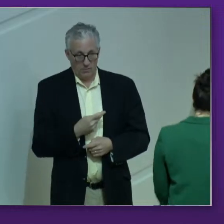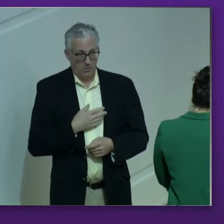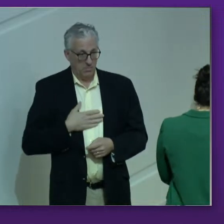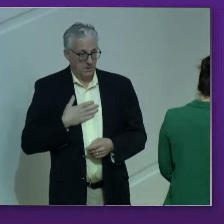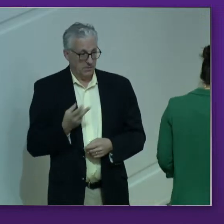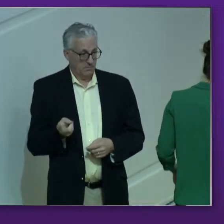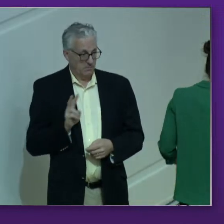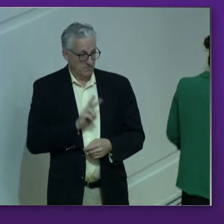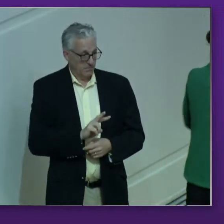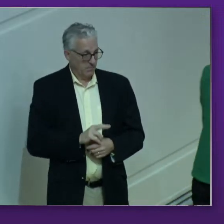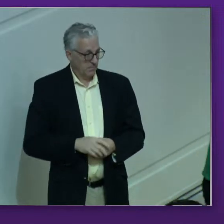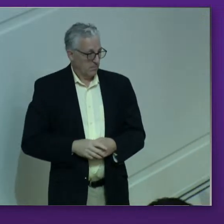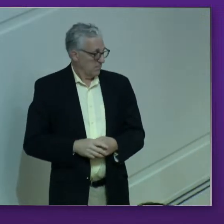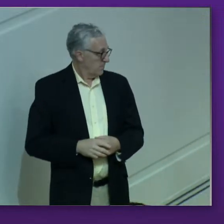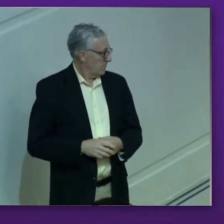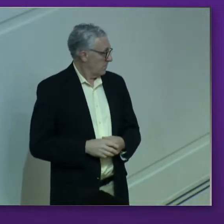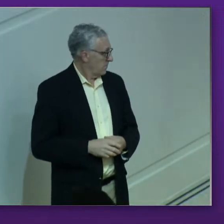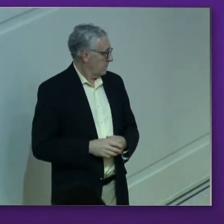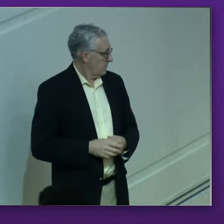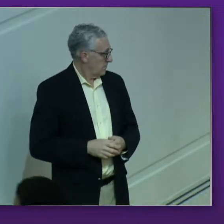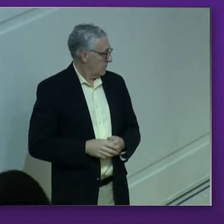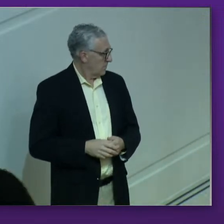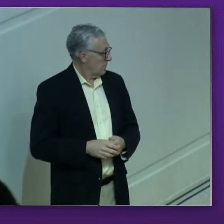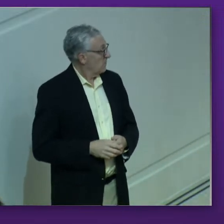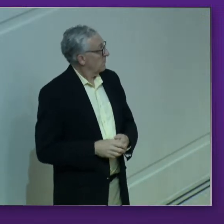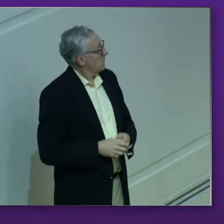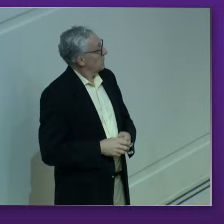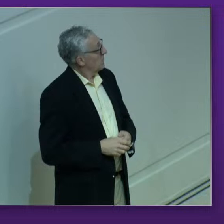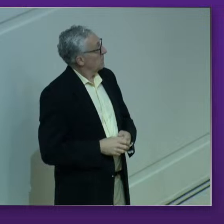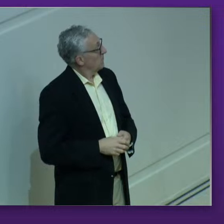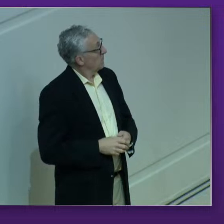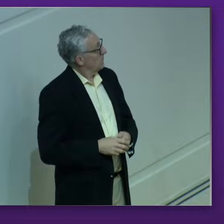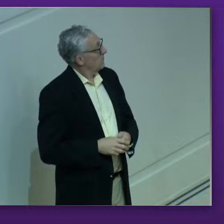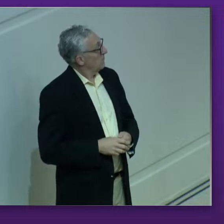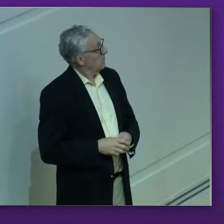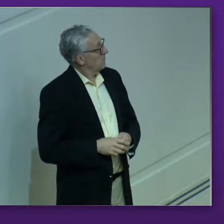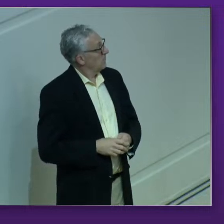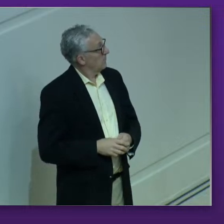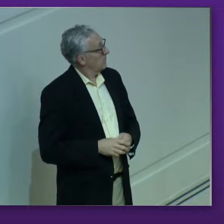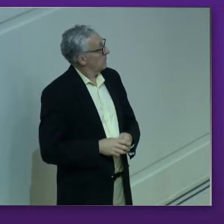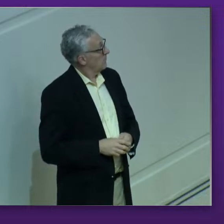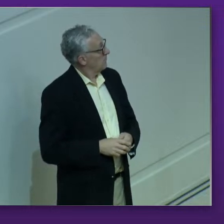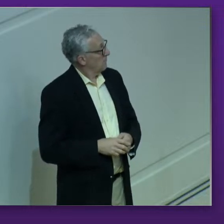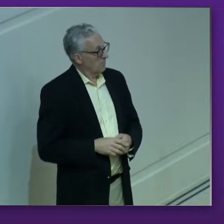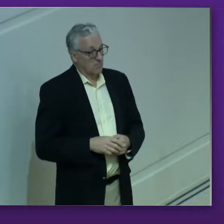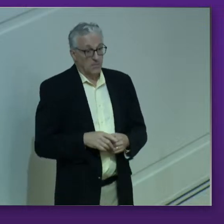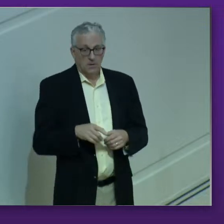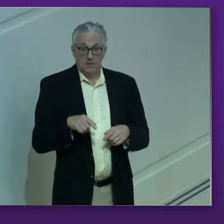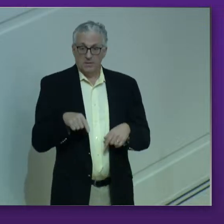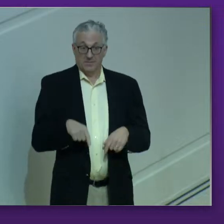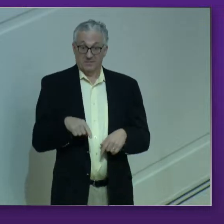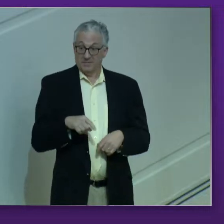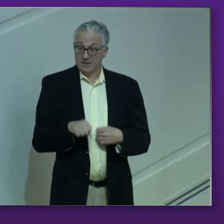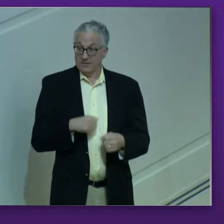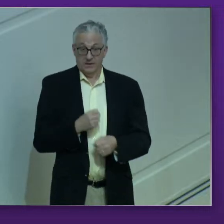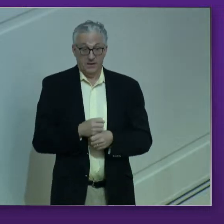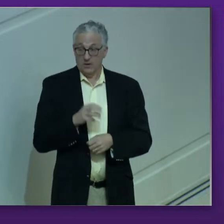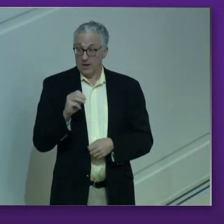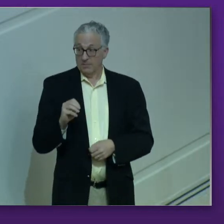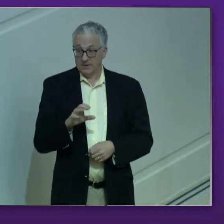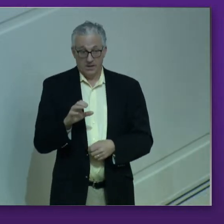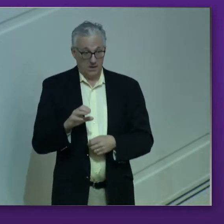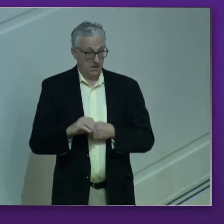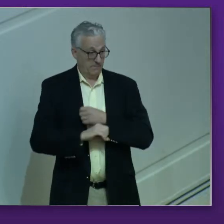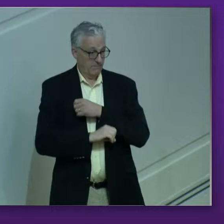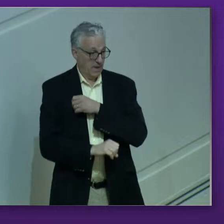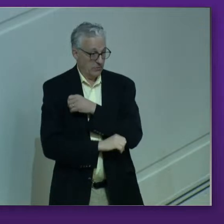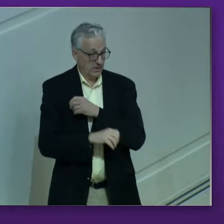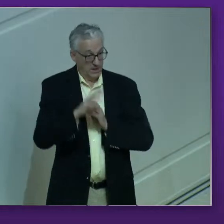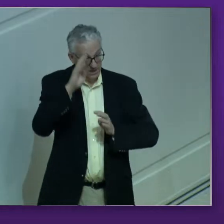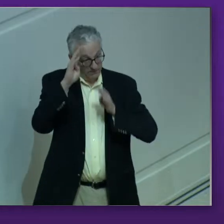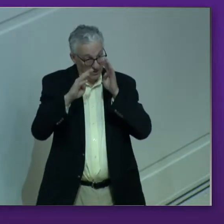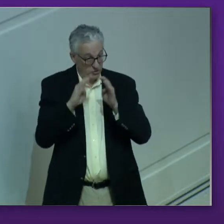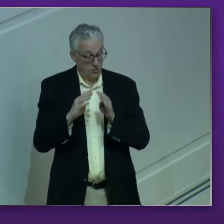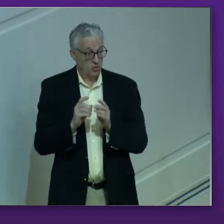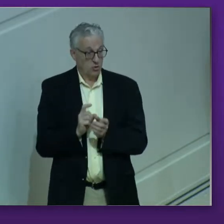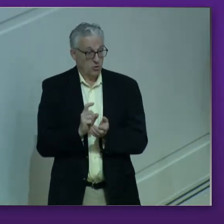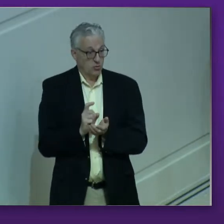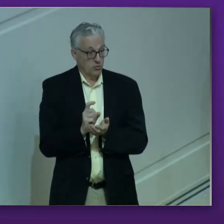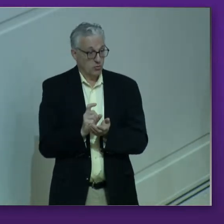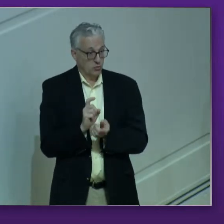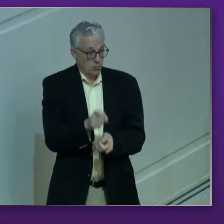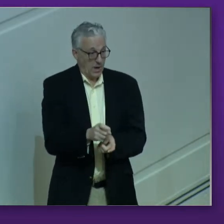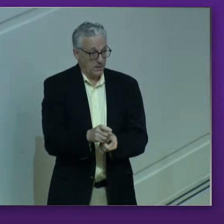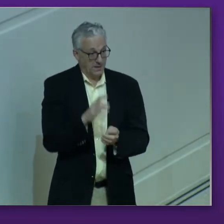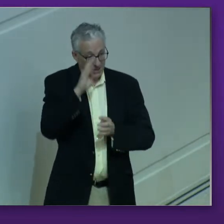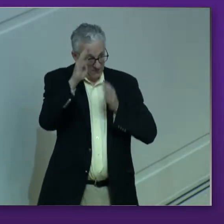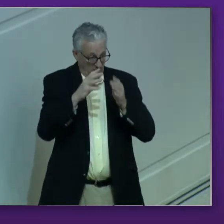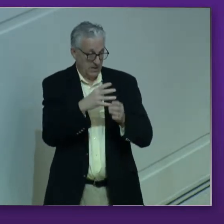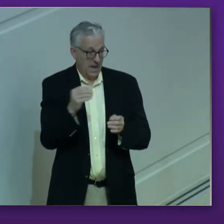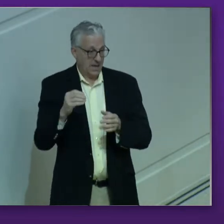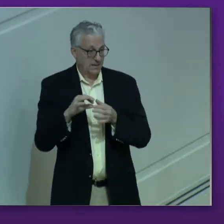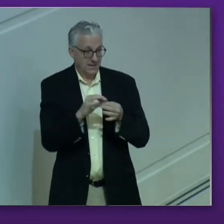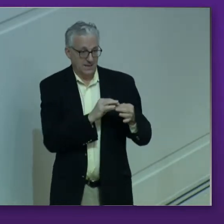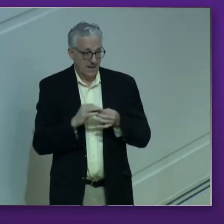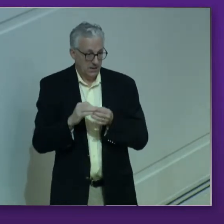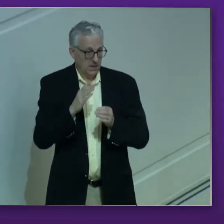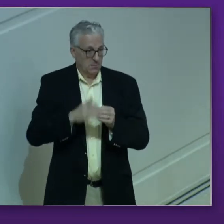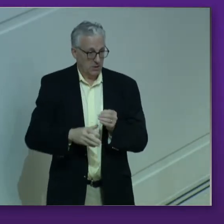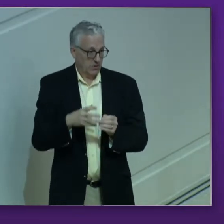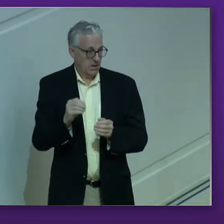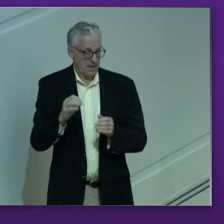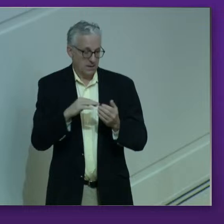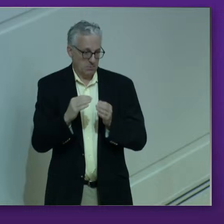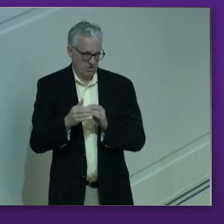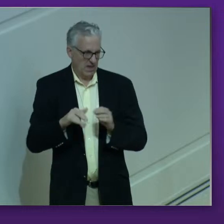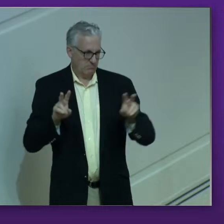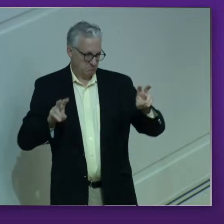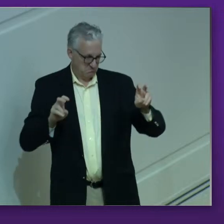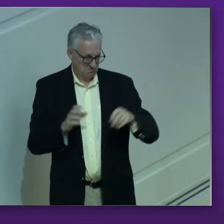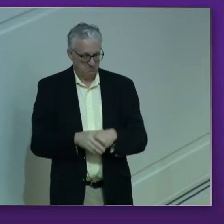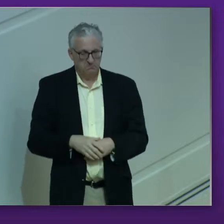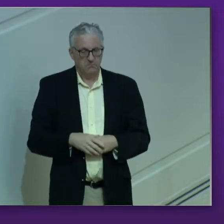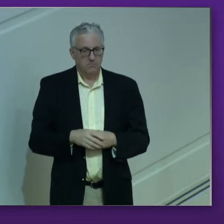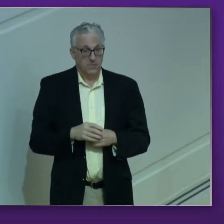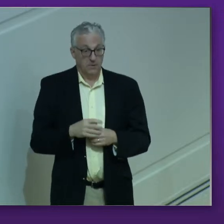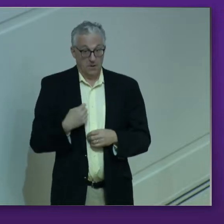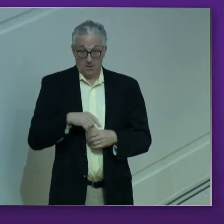MATTHEWS TO THE PODIUM.